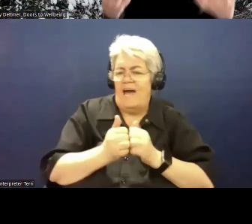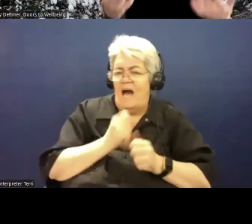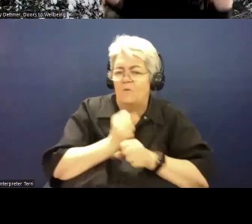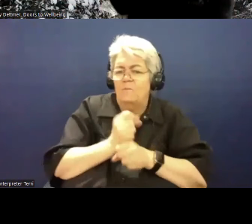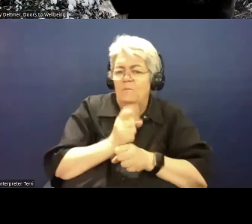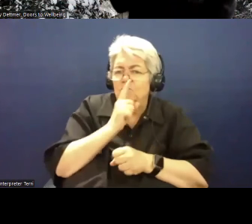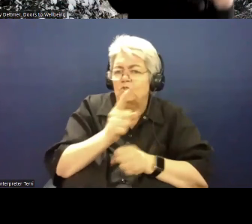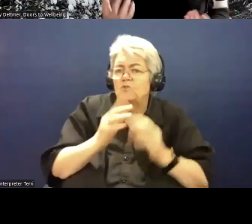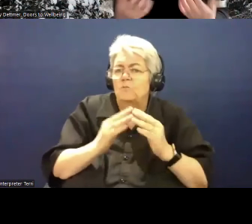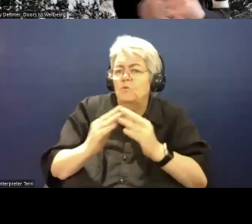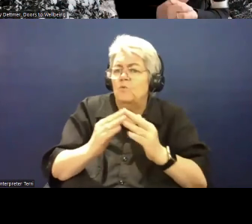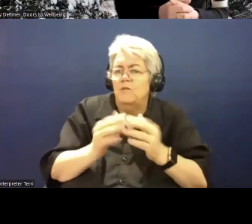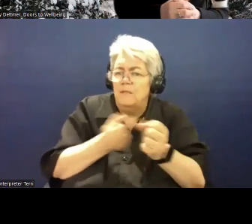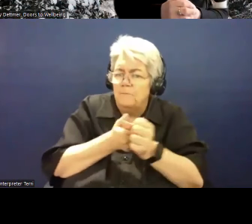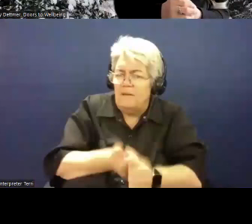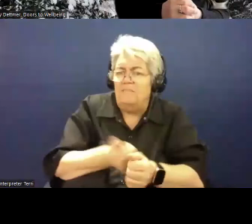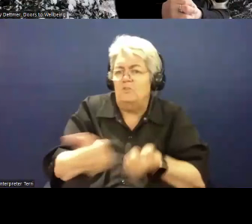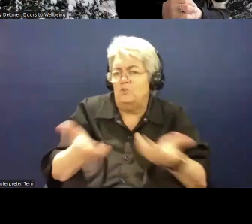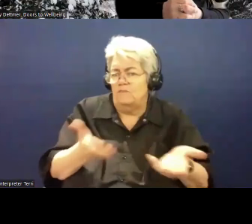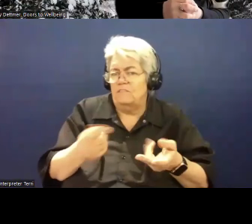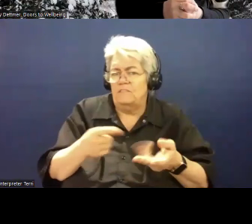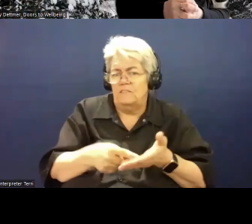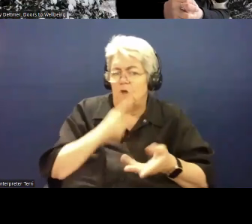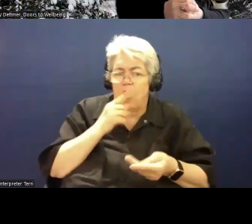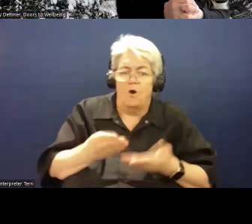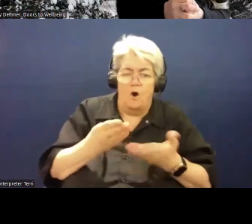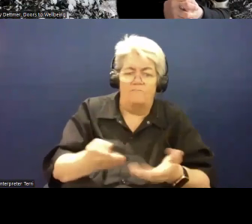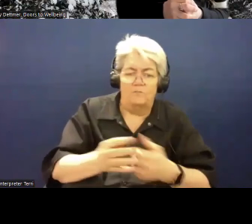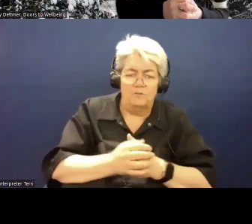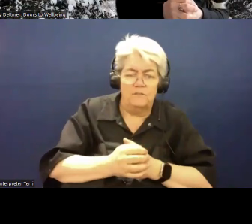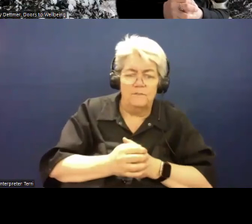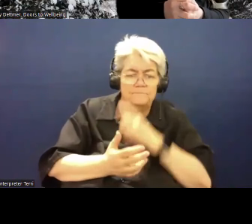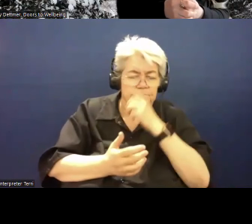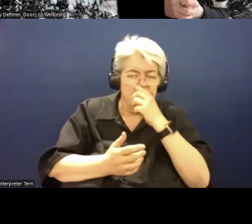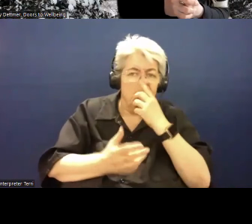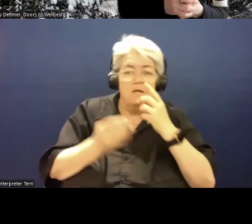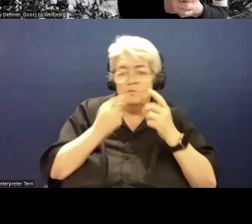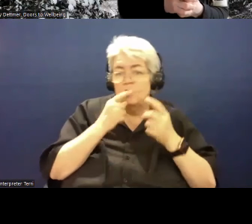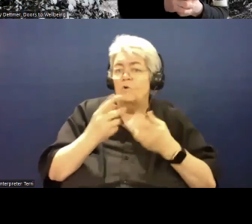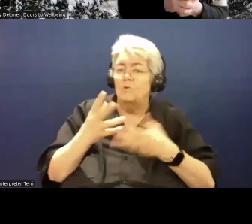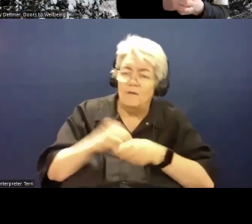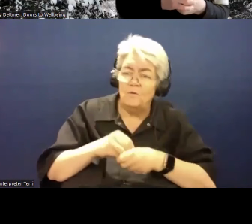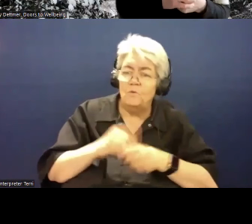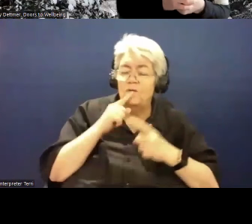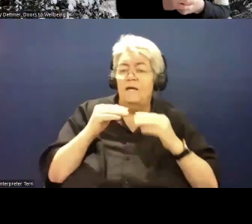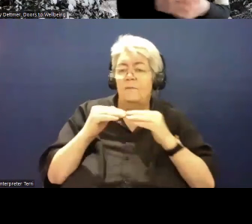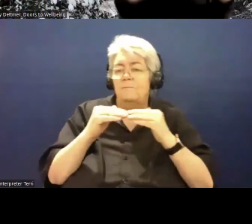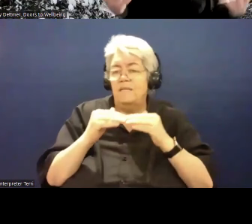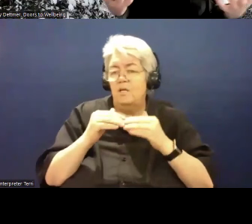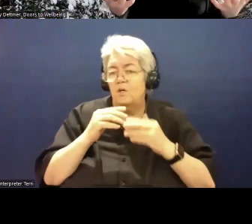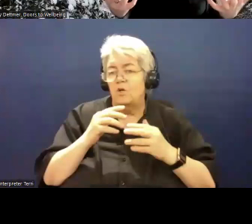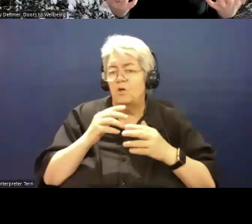BASED SERVICES ARE AVAILABLE AND TO INCLUDE PEERS AND THAT